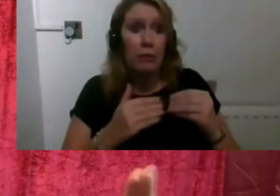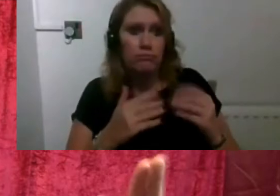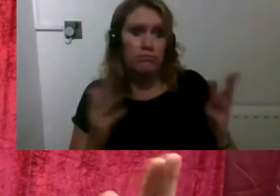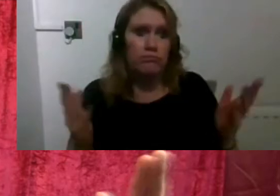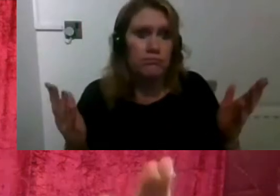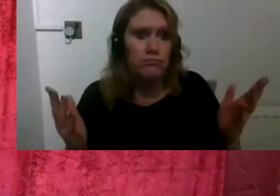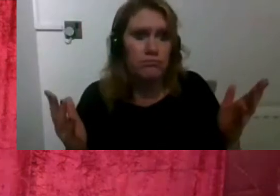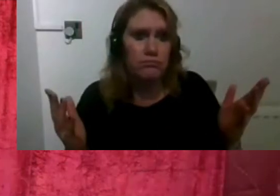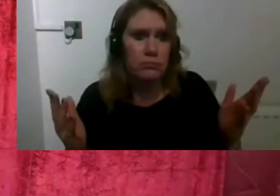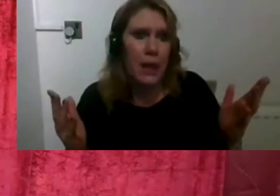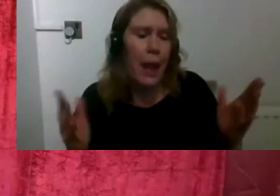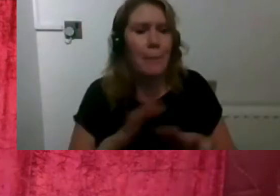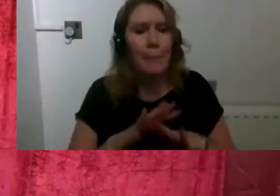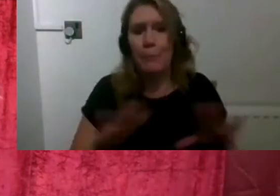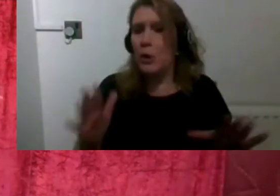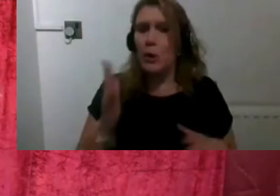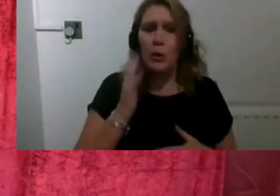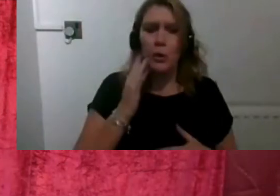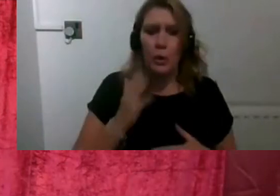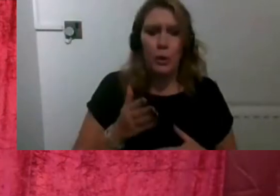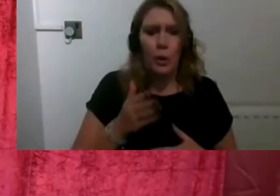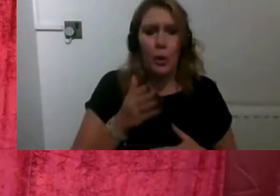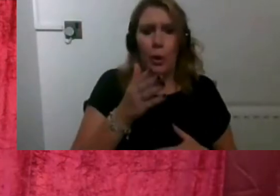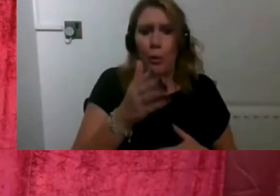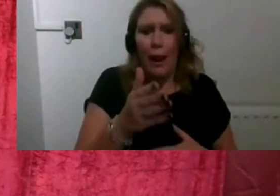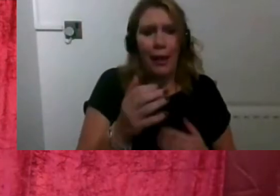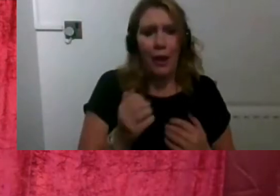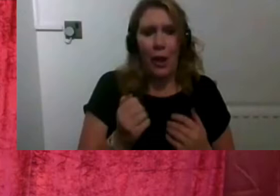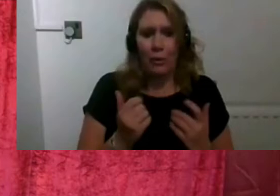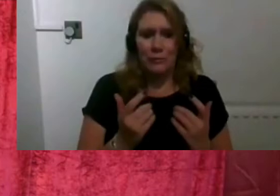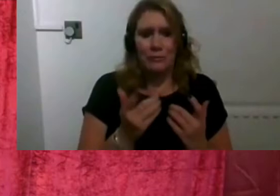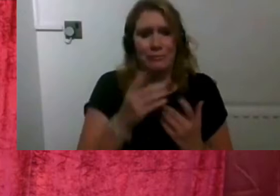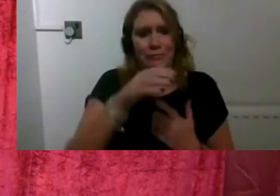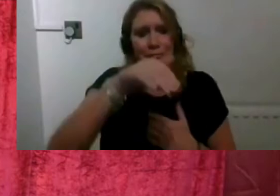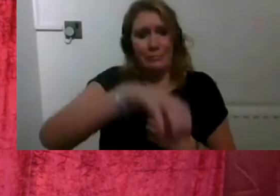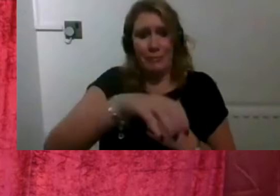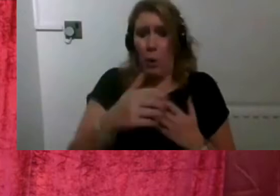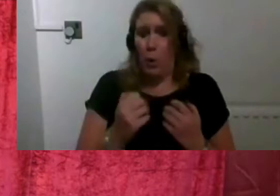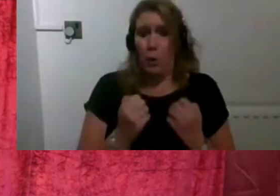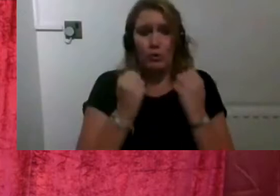But not when I go to Aldi Or for driving my car